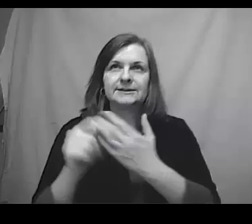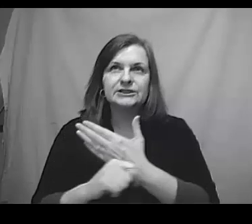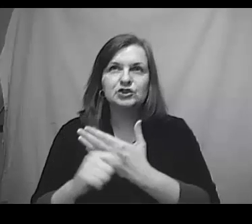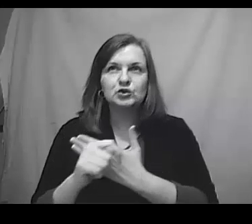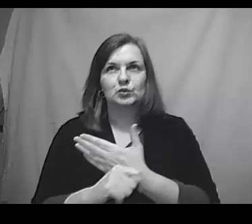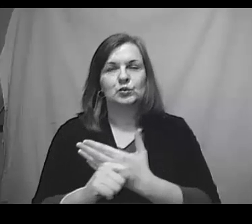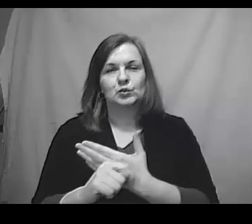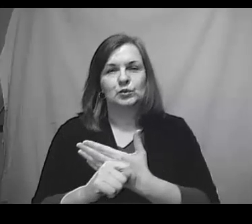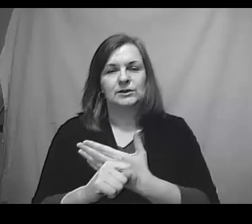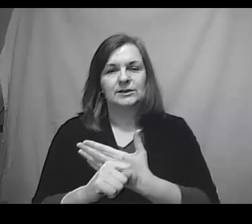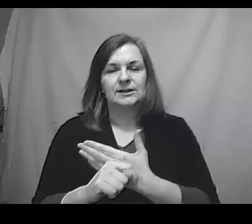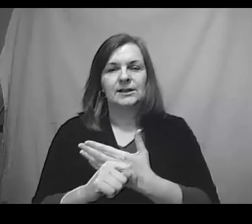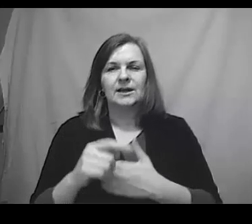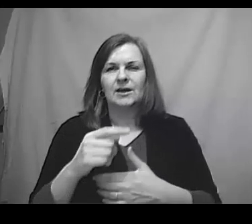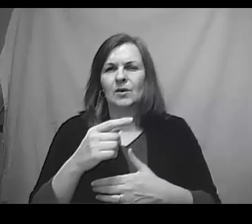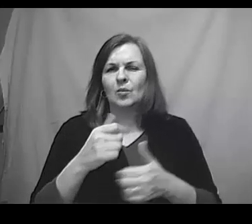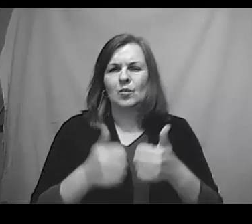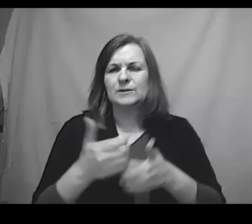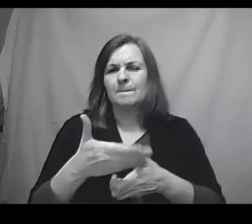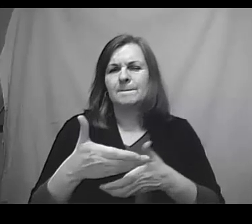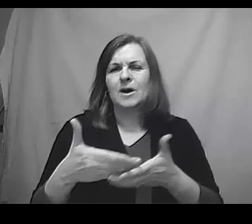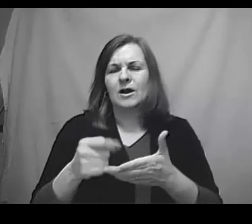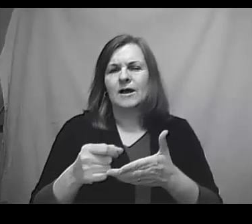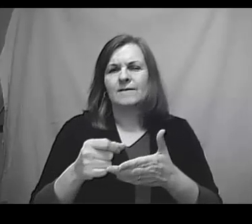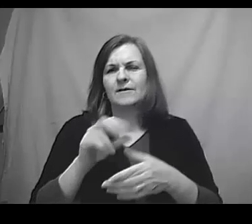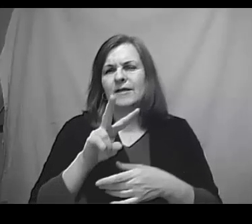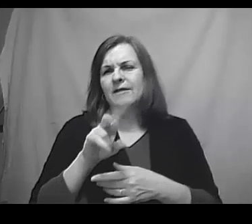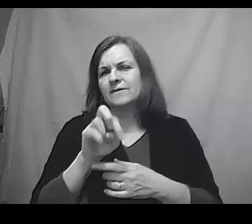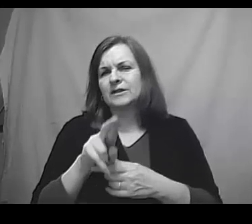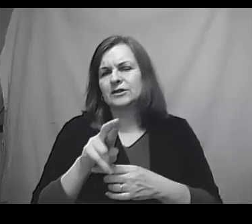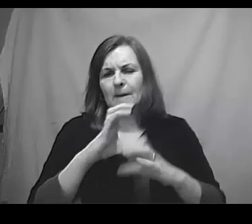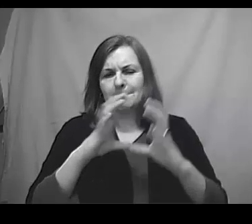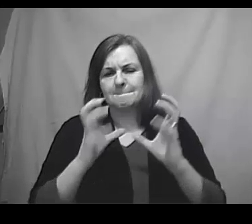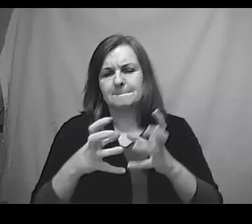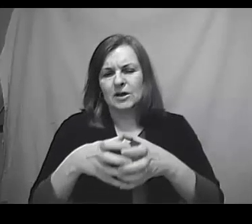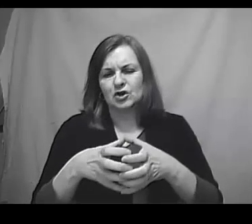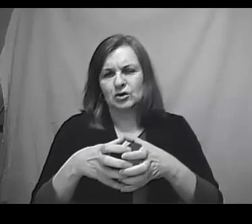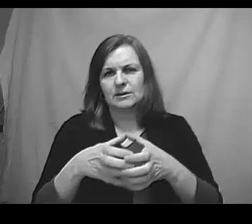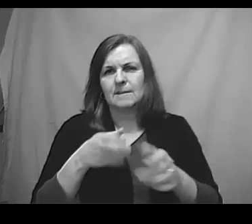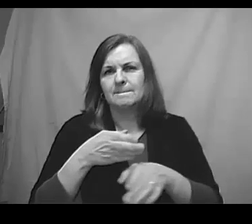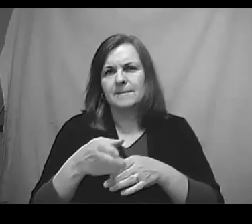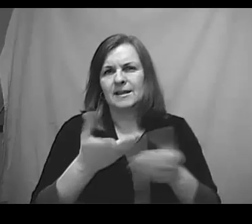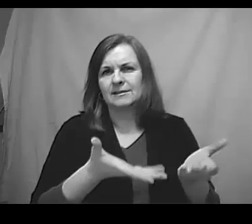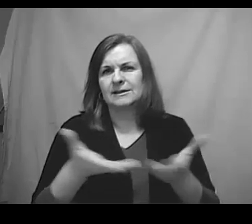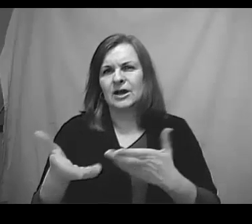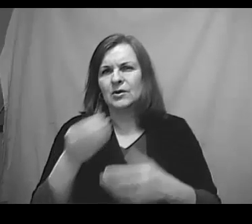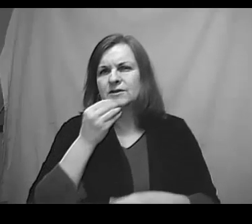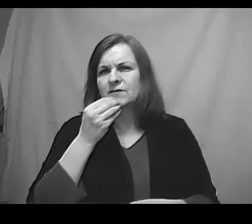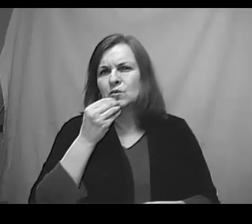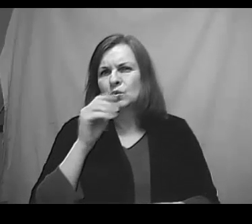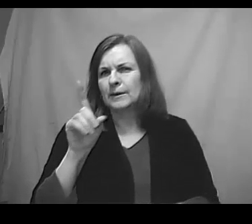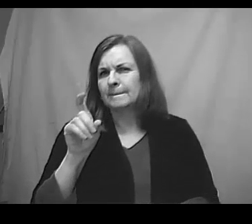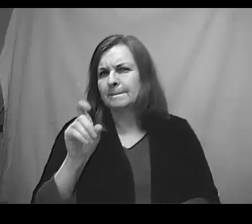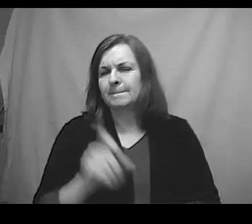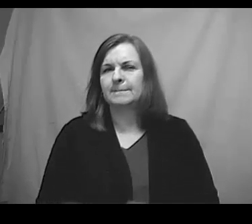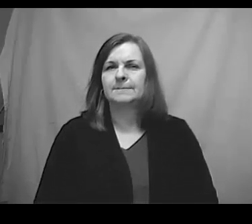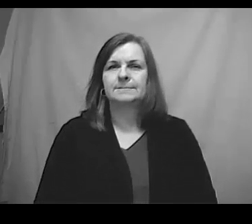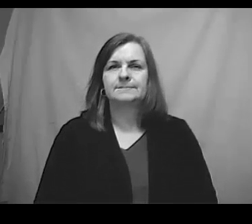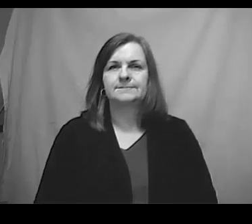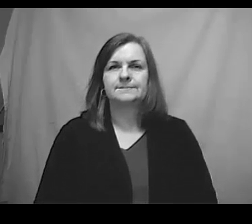or which component of the vascular bundle did we say was primarily associated with food??